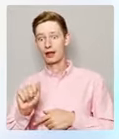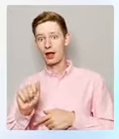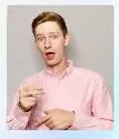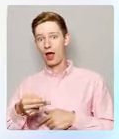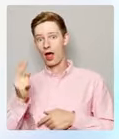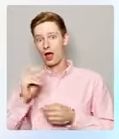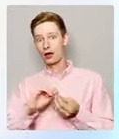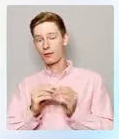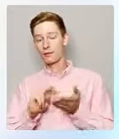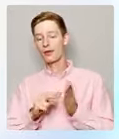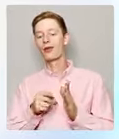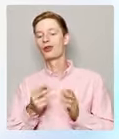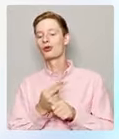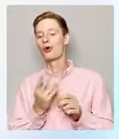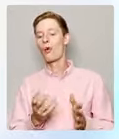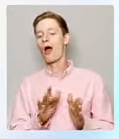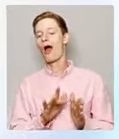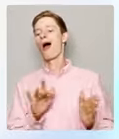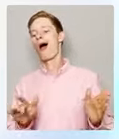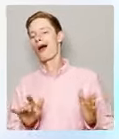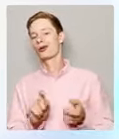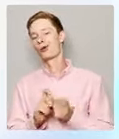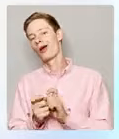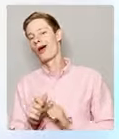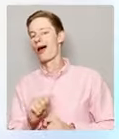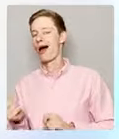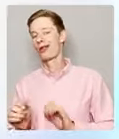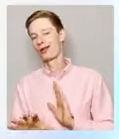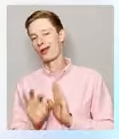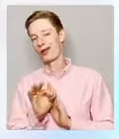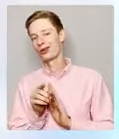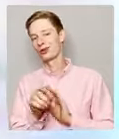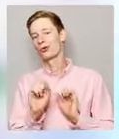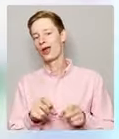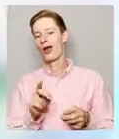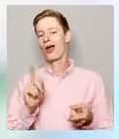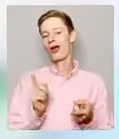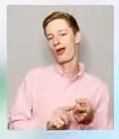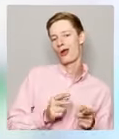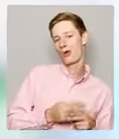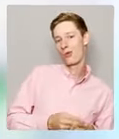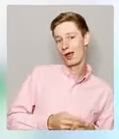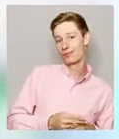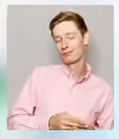That's probably the user trying to select something else and you can reduce the amount of additional weight applied.